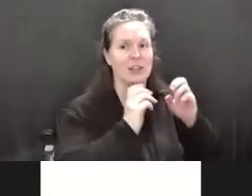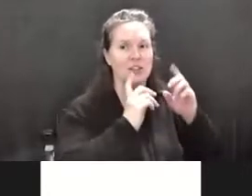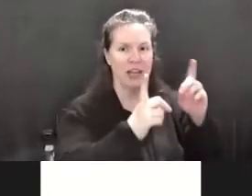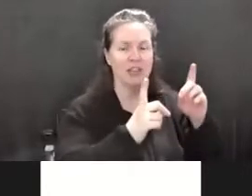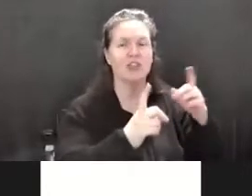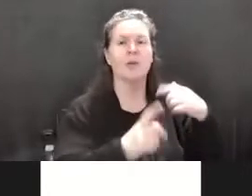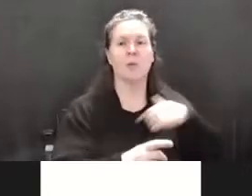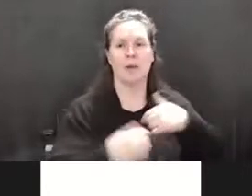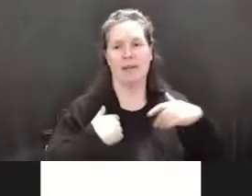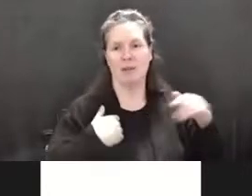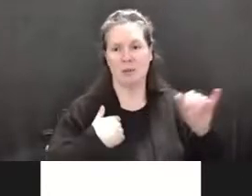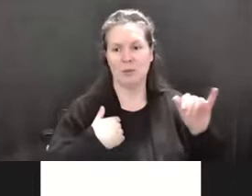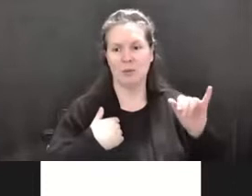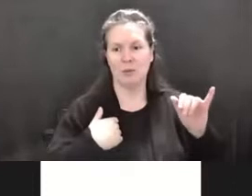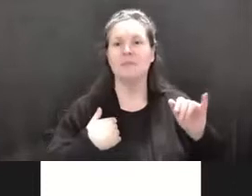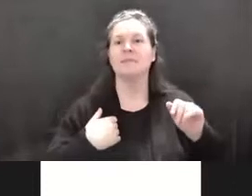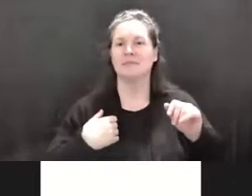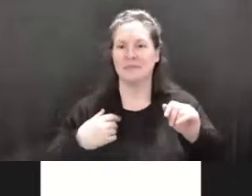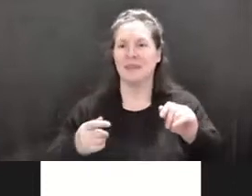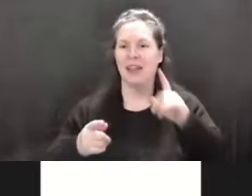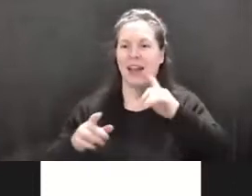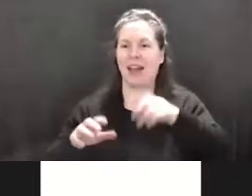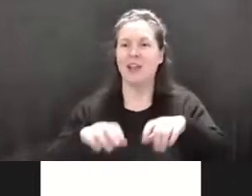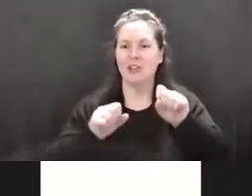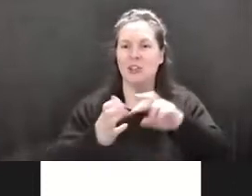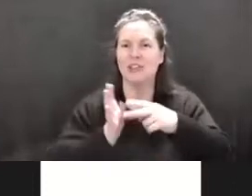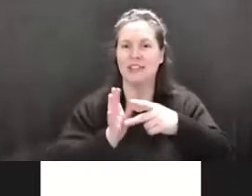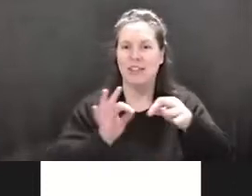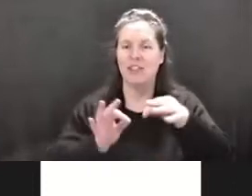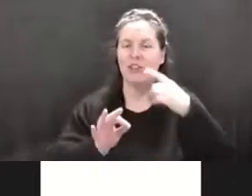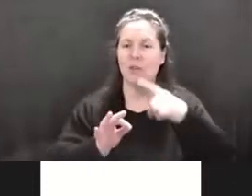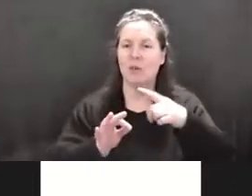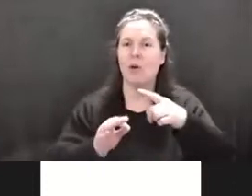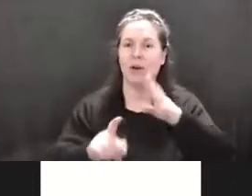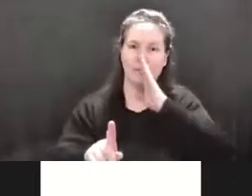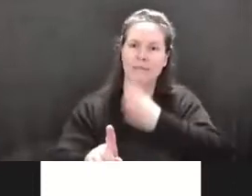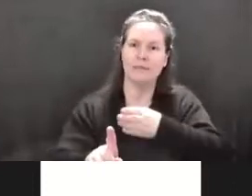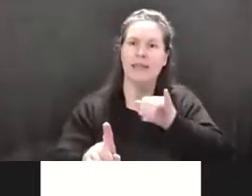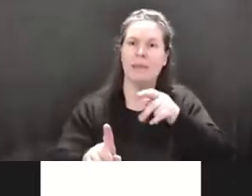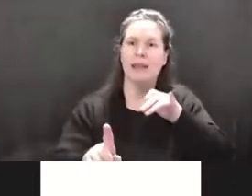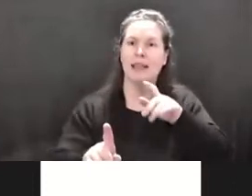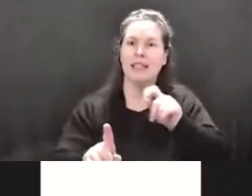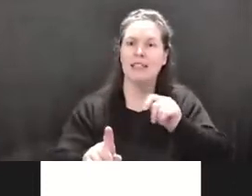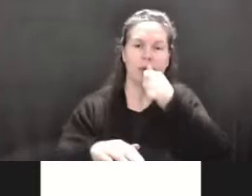What I did here was I took the definition of implicit bias and put it in there for people